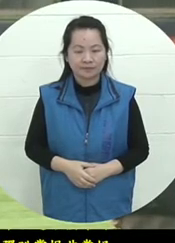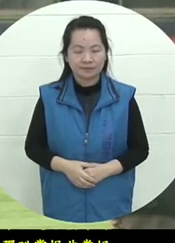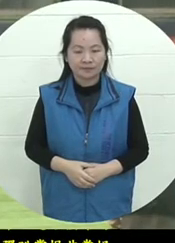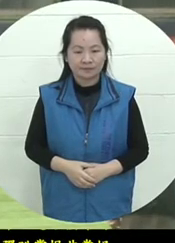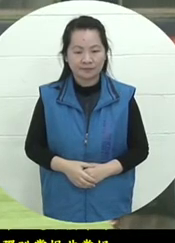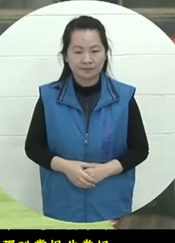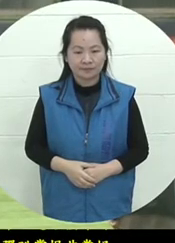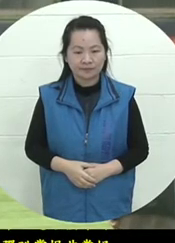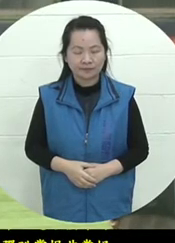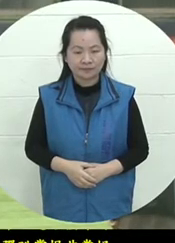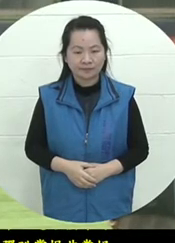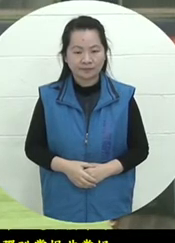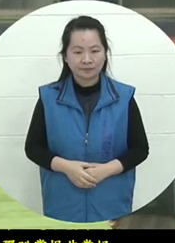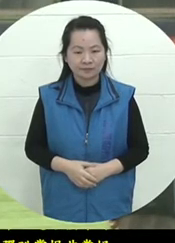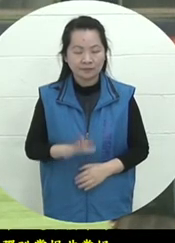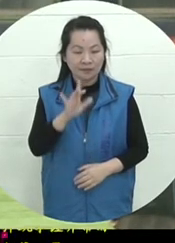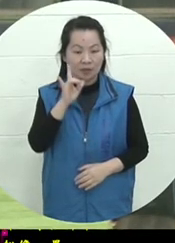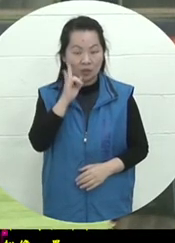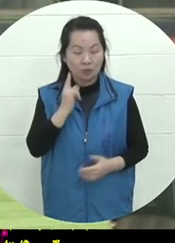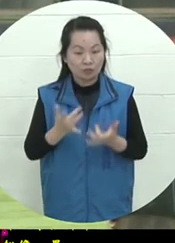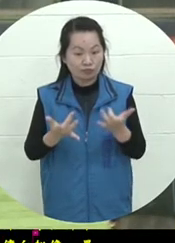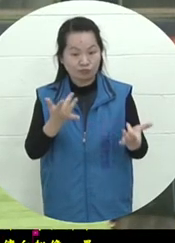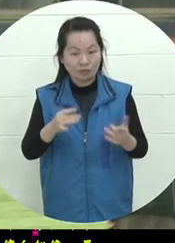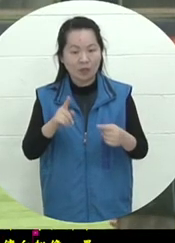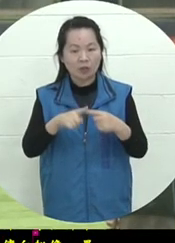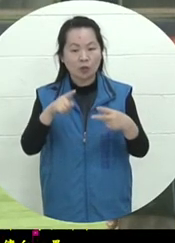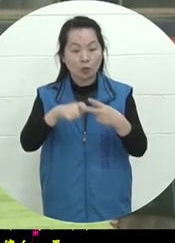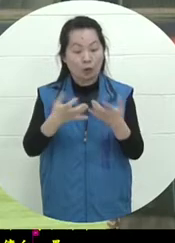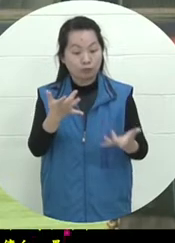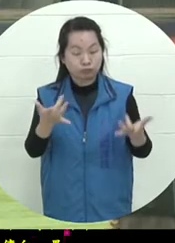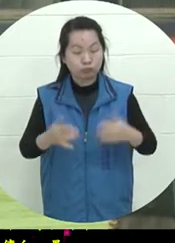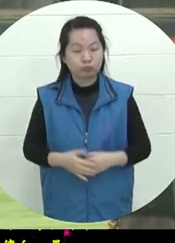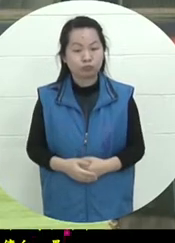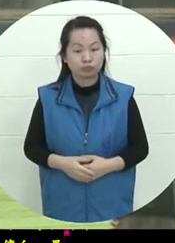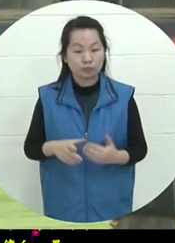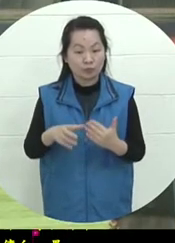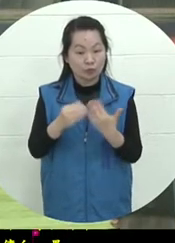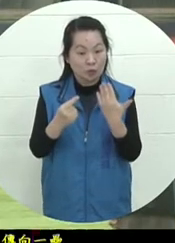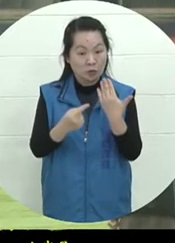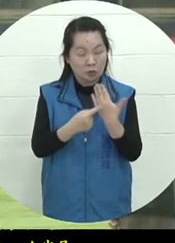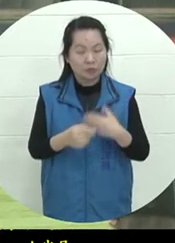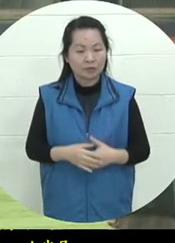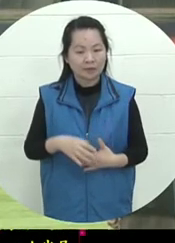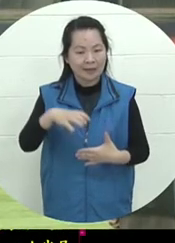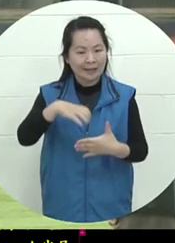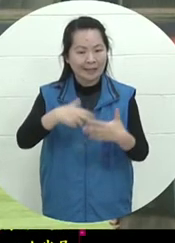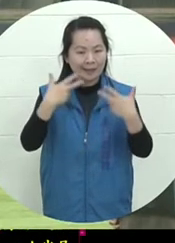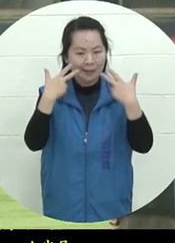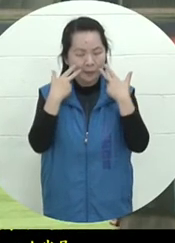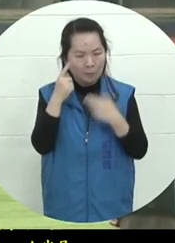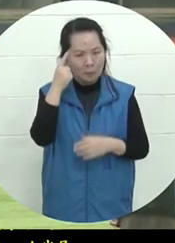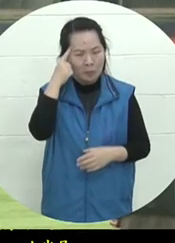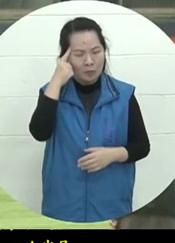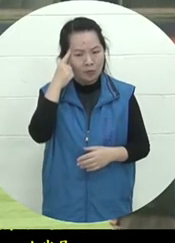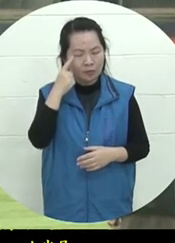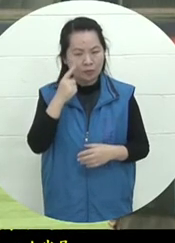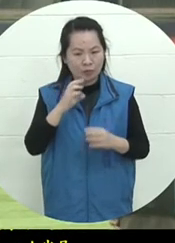On the artificial turf of Tam Field, it may be the most obvious for the players. Especially the feeling of the hand is that the speed of the ball